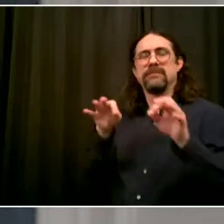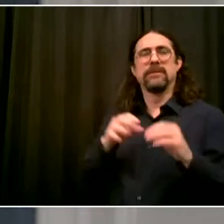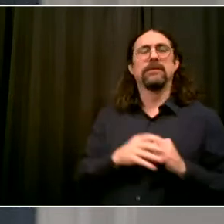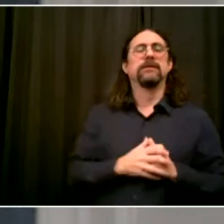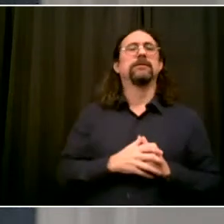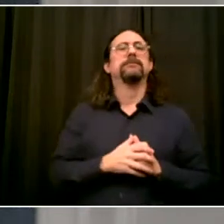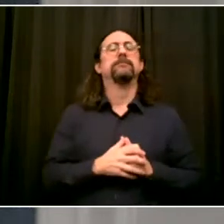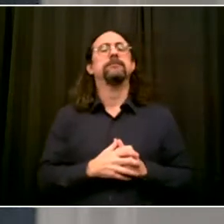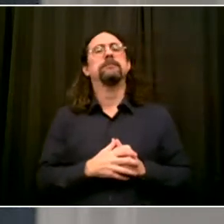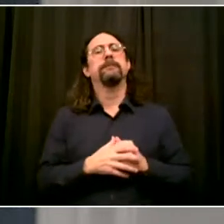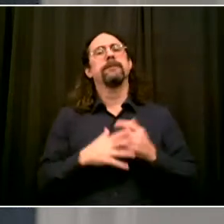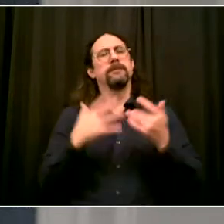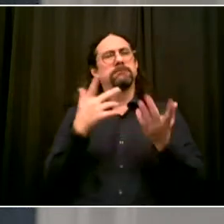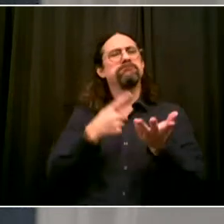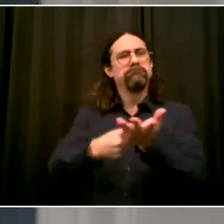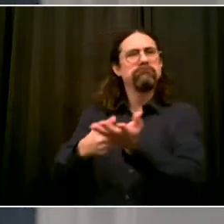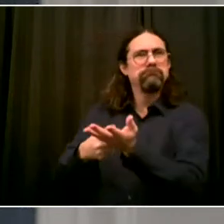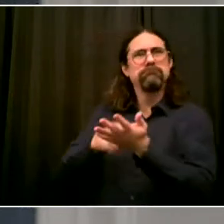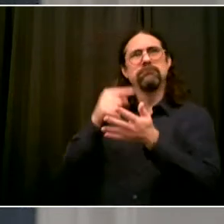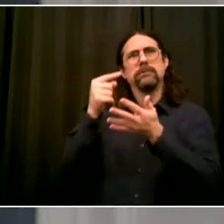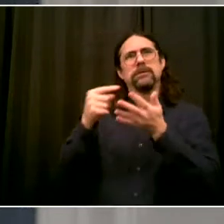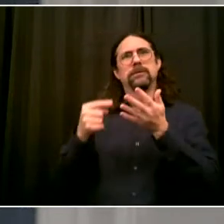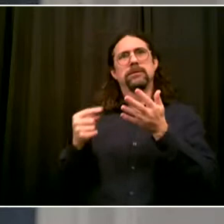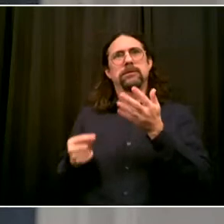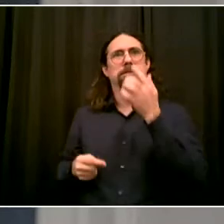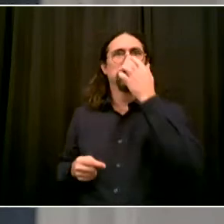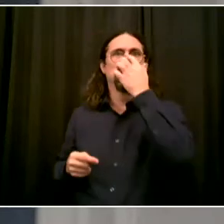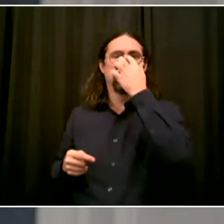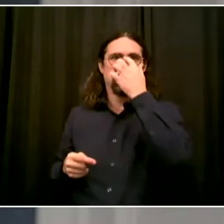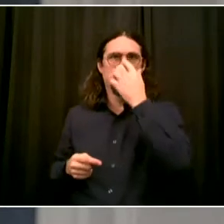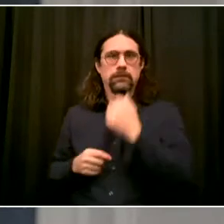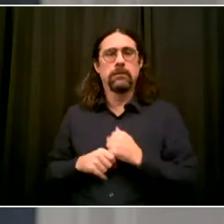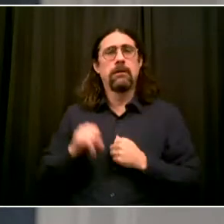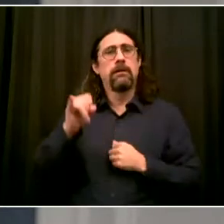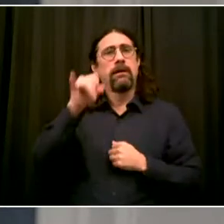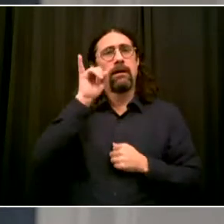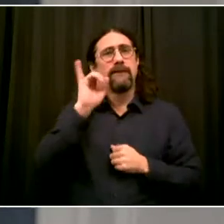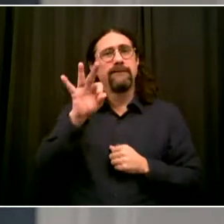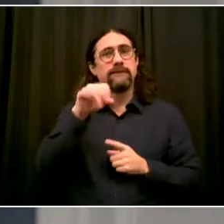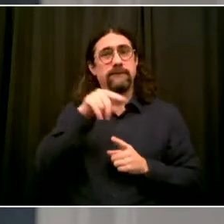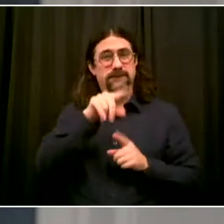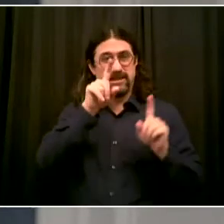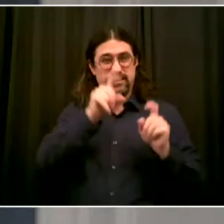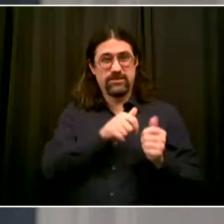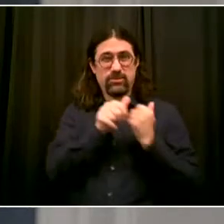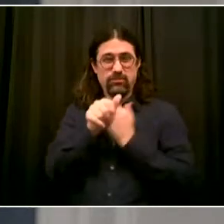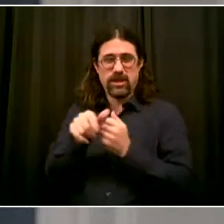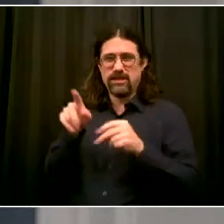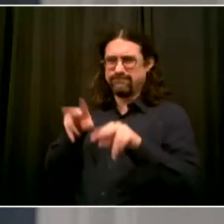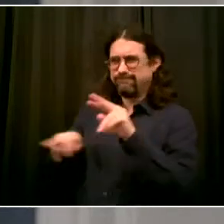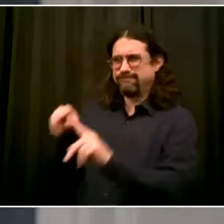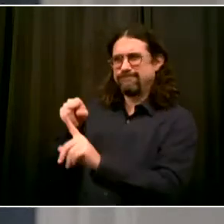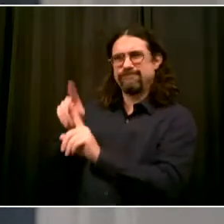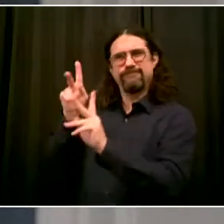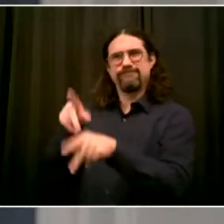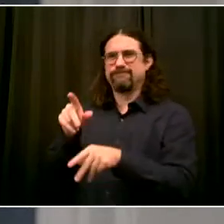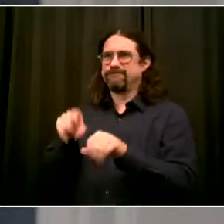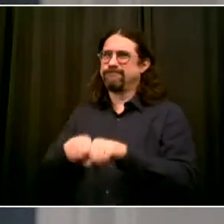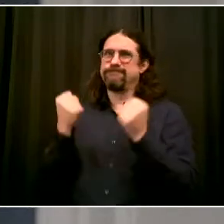AND HAVE EVIDENCE OF IT, THEY WILL ELEVATE IT THAT IT WILL BE AMA NDNDOATRYRY QUAARANTTNEI.. AND IF YOU